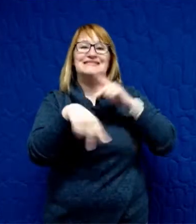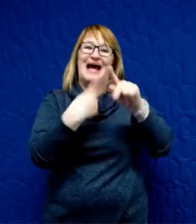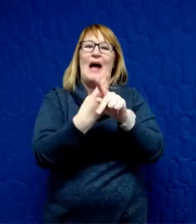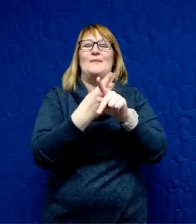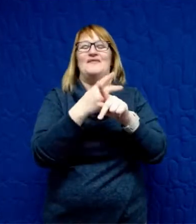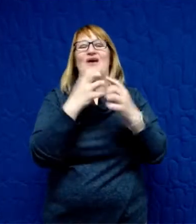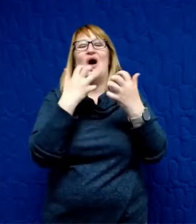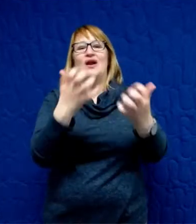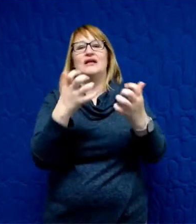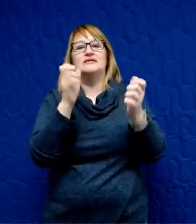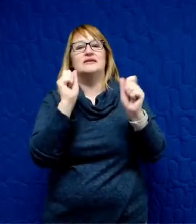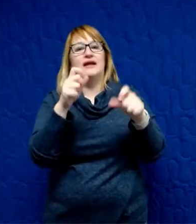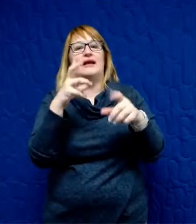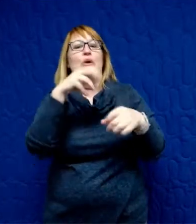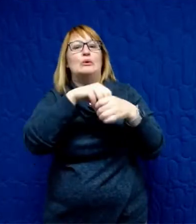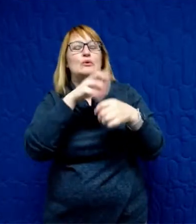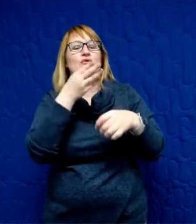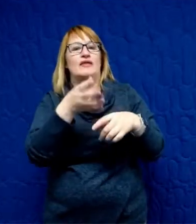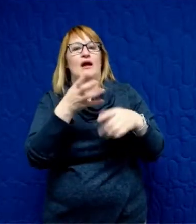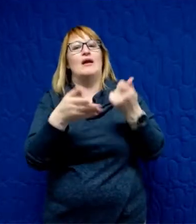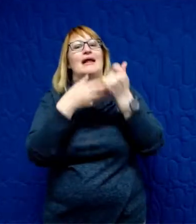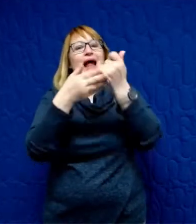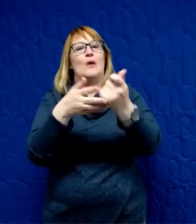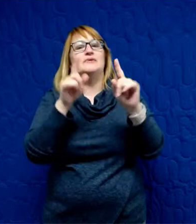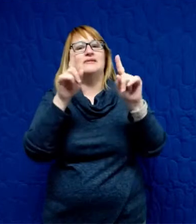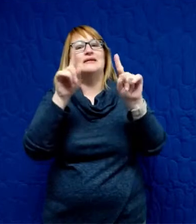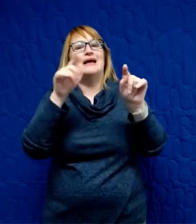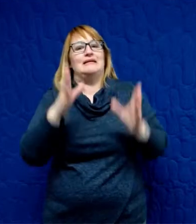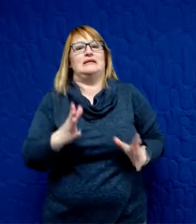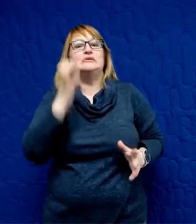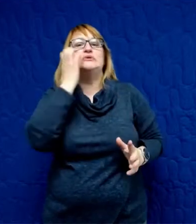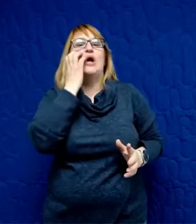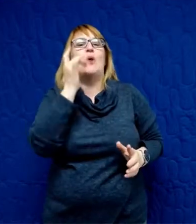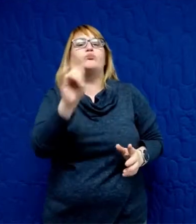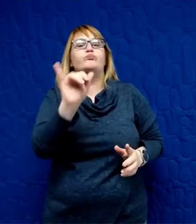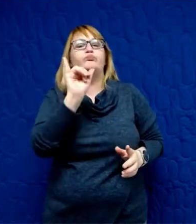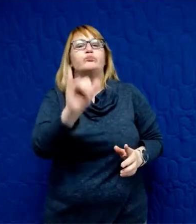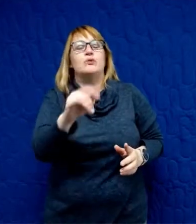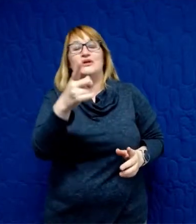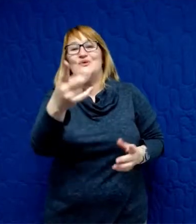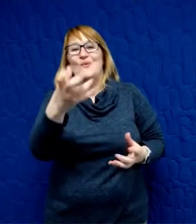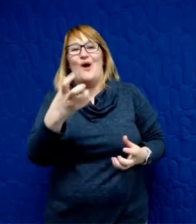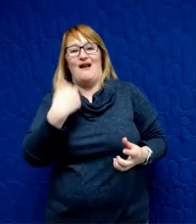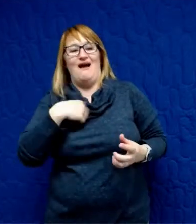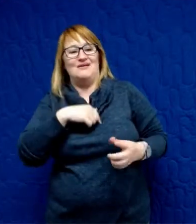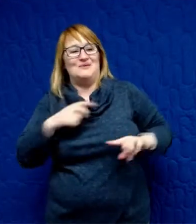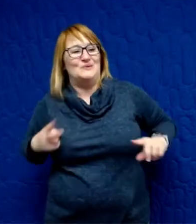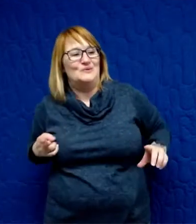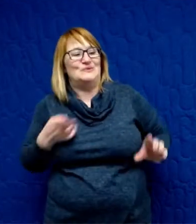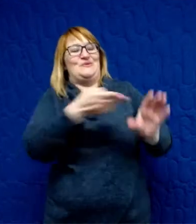that you hope will join them. And if you're having a discussion if you're submitting a "facilitated